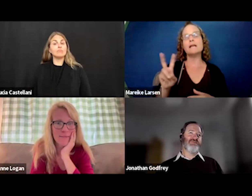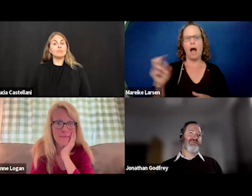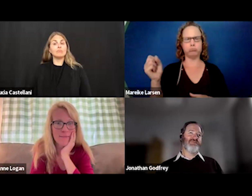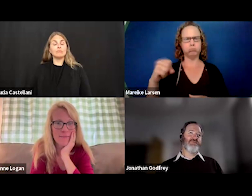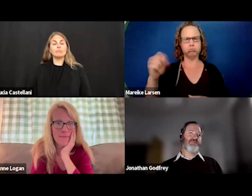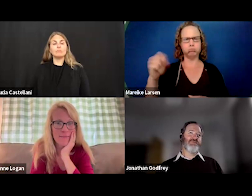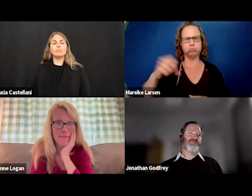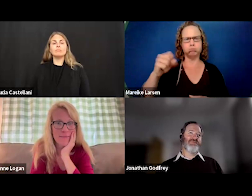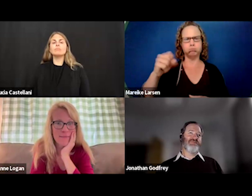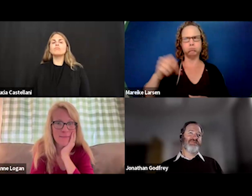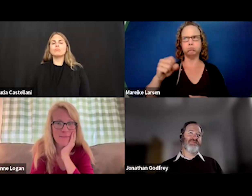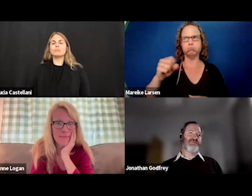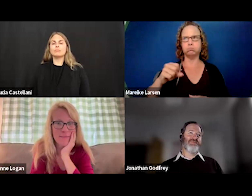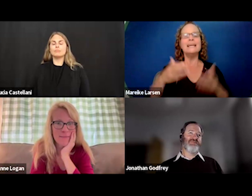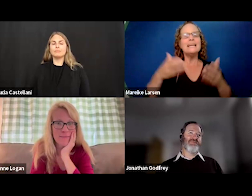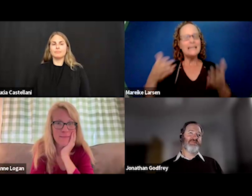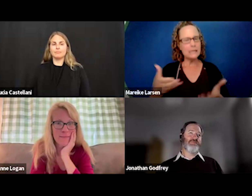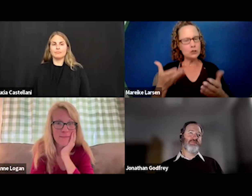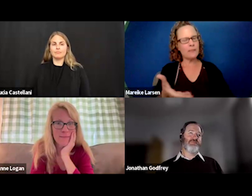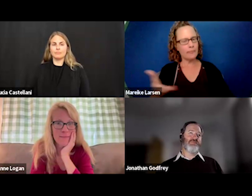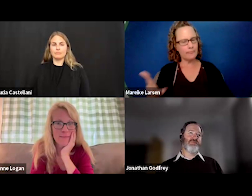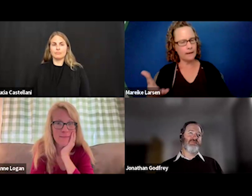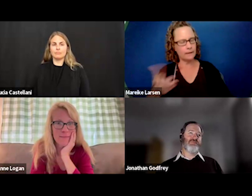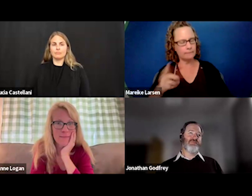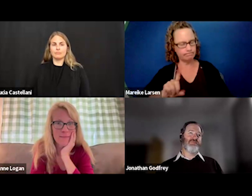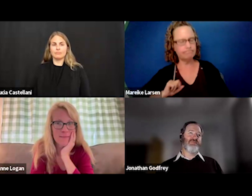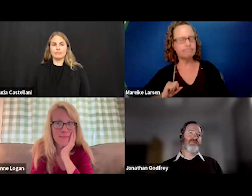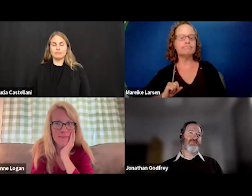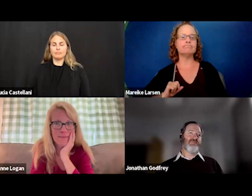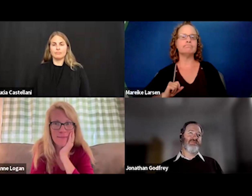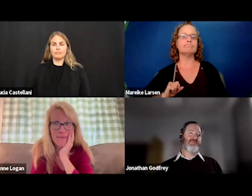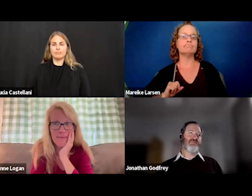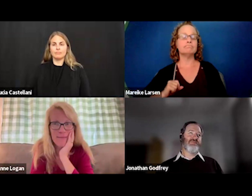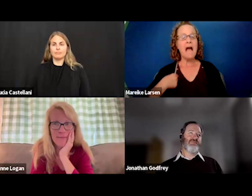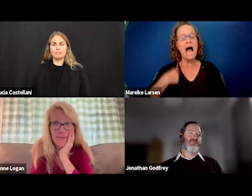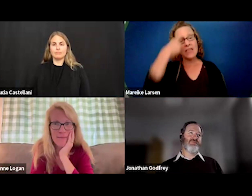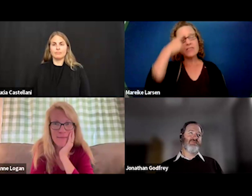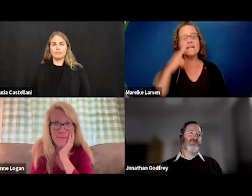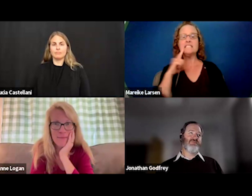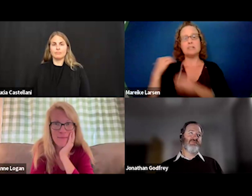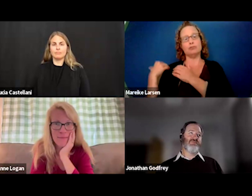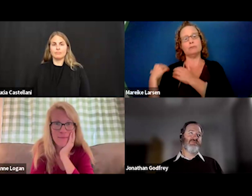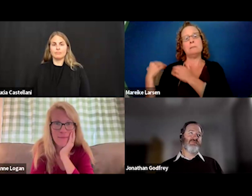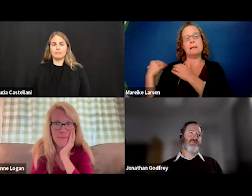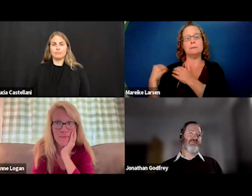So here is the thing. I actually think that it is the responsibility of educators